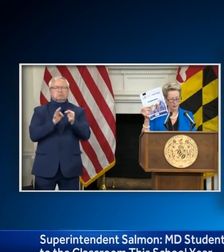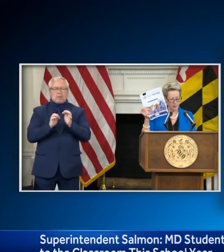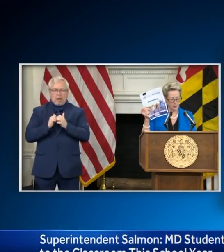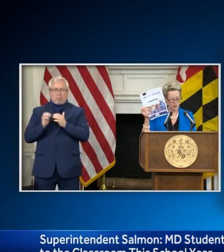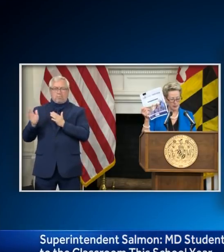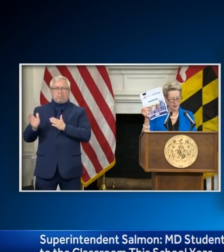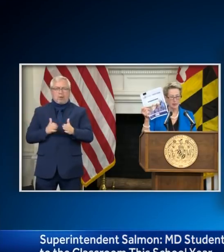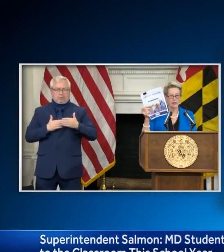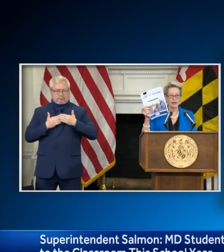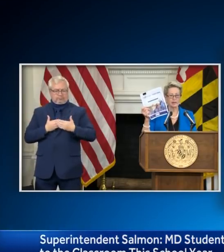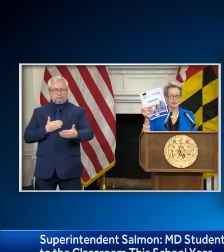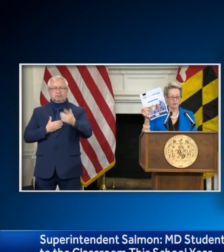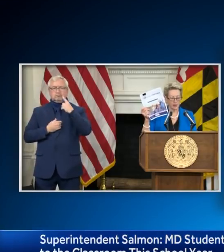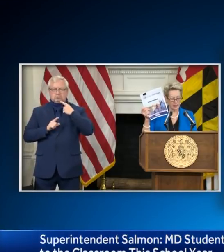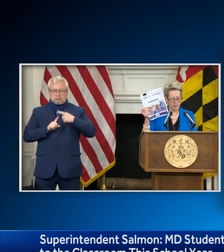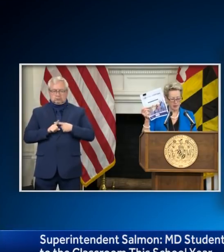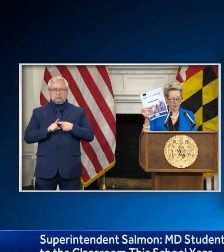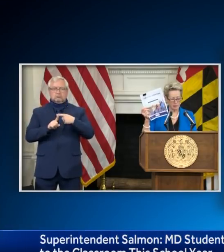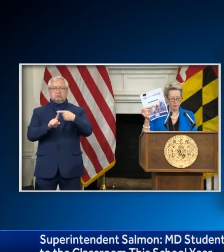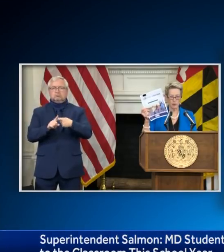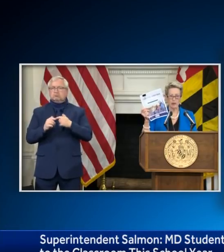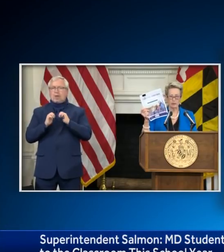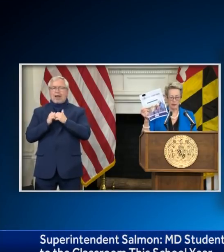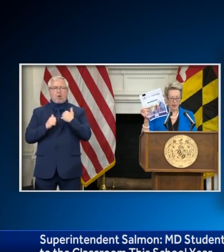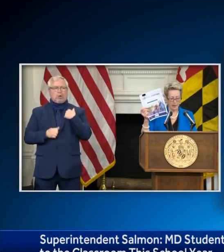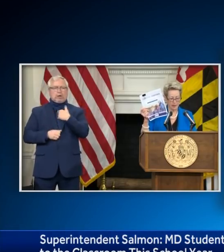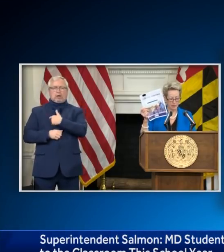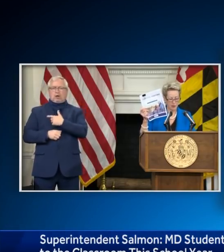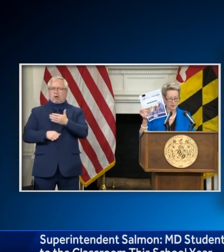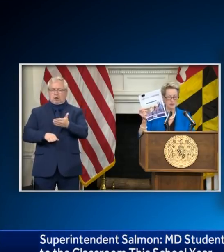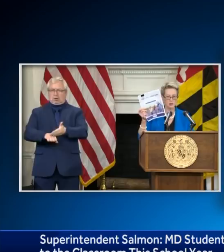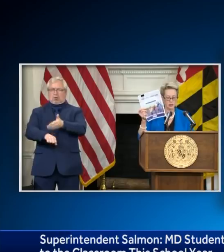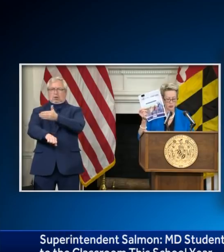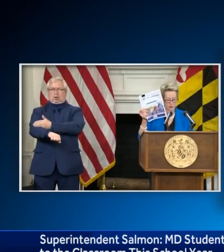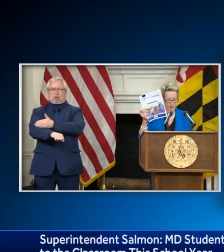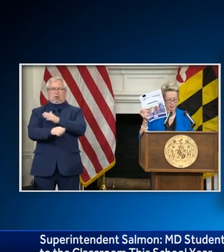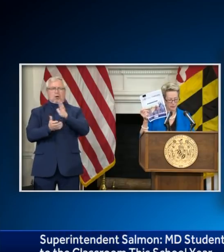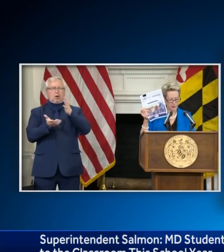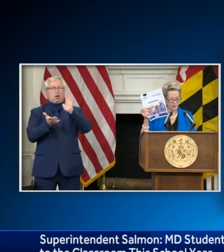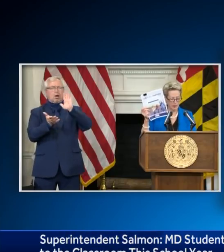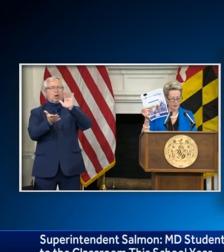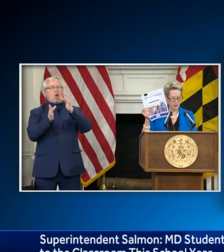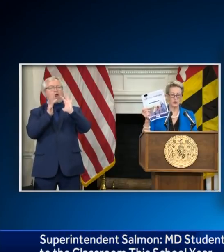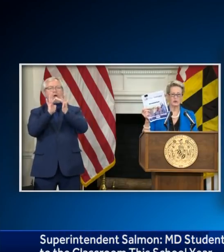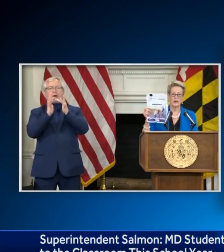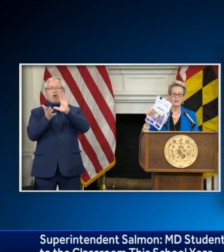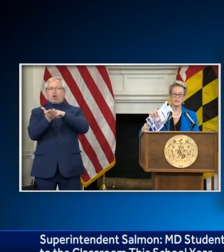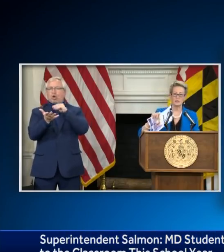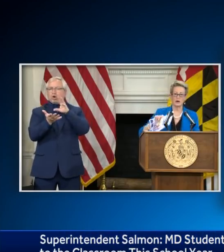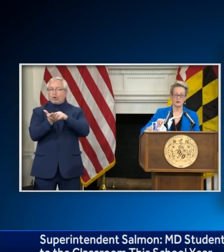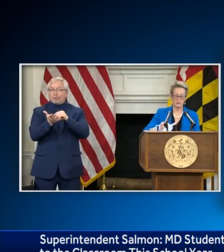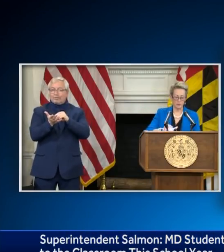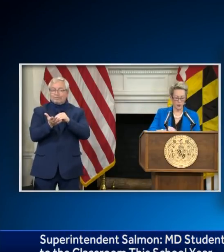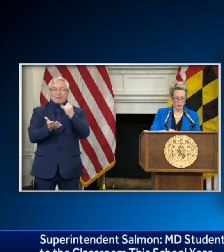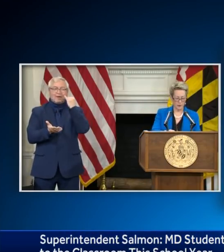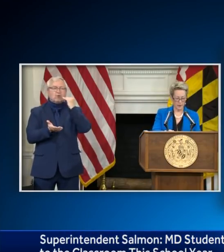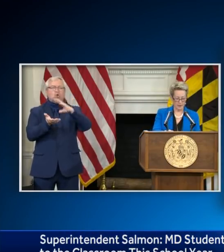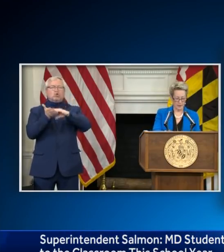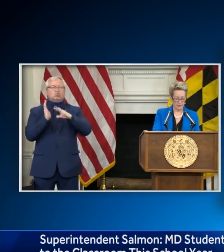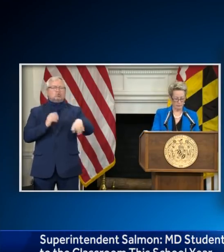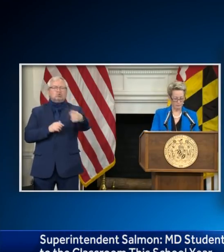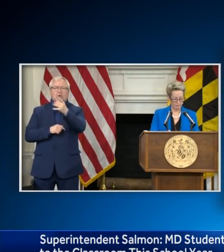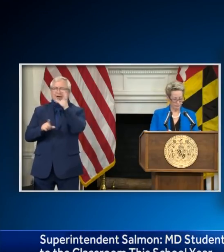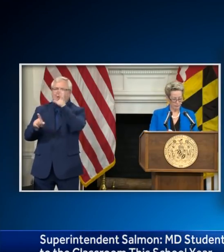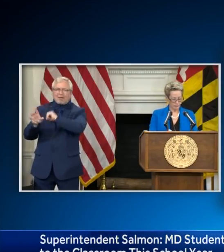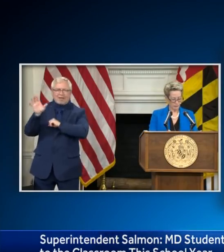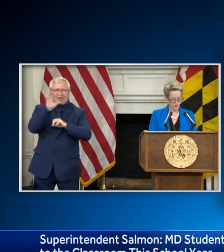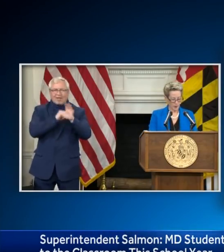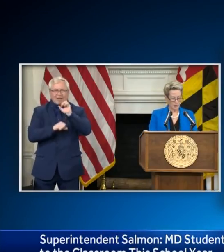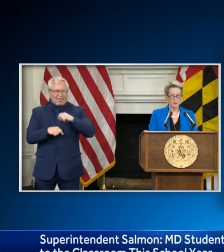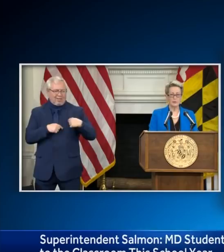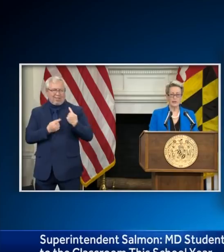THIS DOCUMENT LAYS THE GROUNDWORK FOR THE COMING MONTHS AS WE MAINTAIN AND IMPROVE ONLINE LEARNING OPPORTUNITIES AND IDENTIFY AS METHODS FOR RECOVERING ANY LUCK CONSTRUCTION